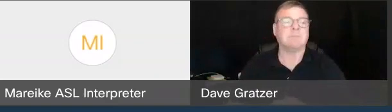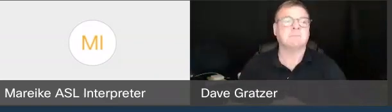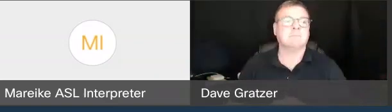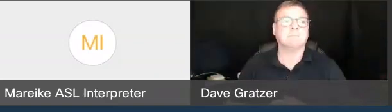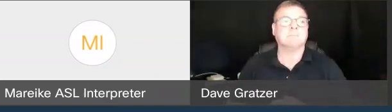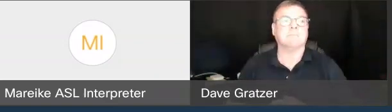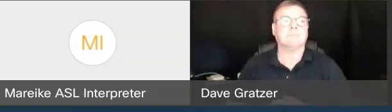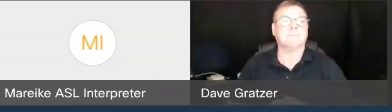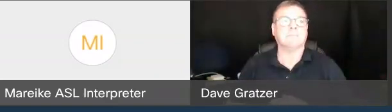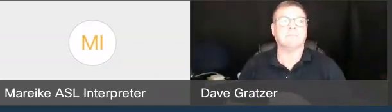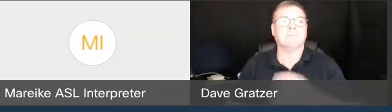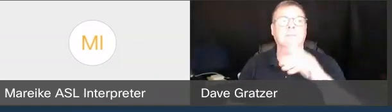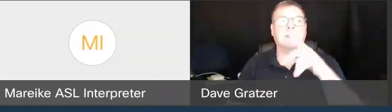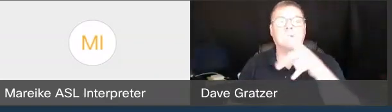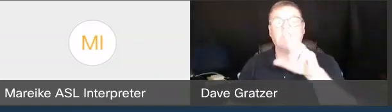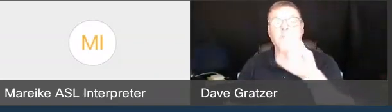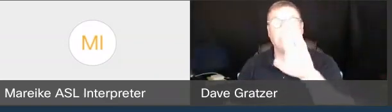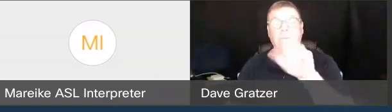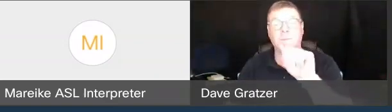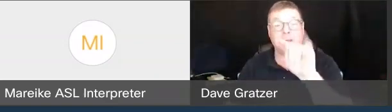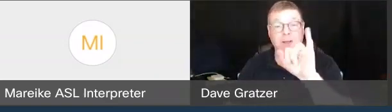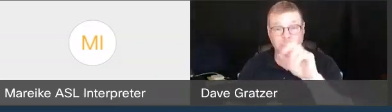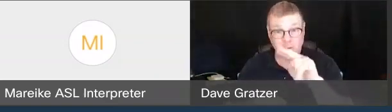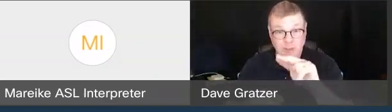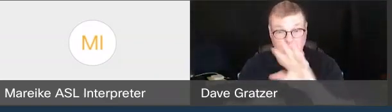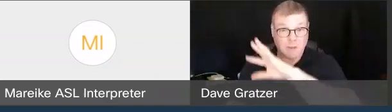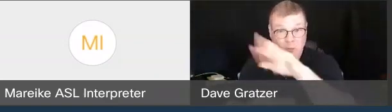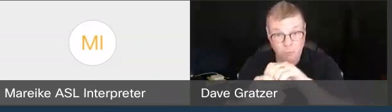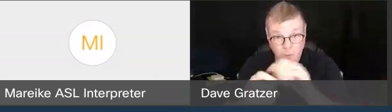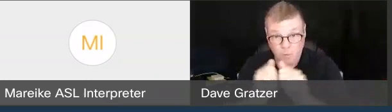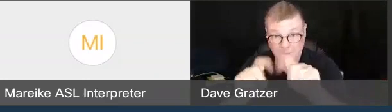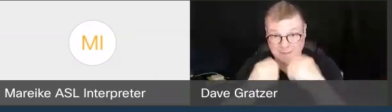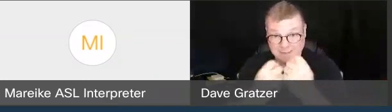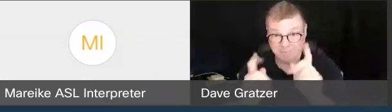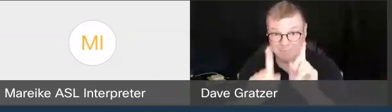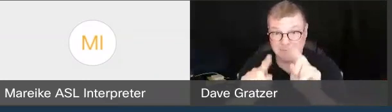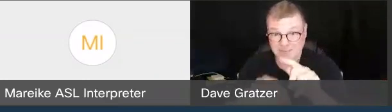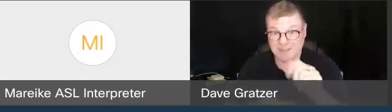our probation or parole officers integrated with the team. Do they attend those daily team meetings